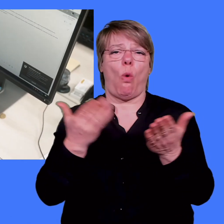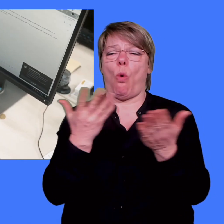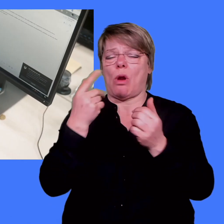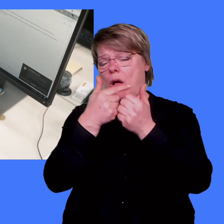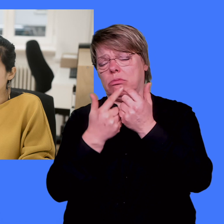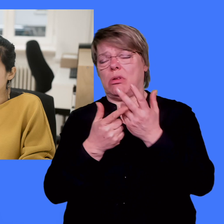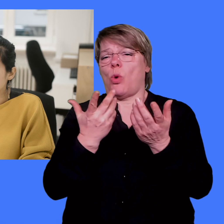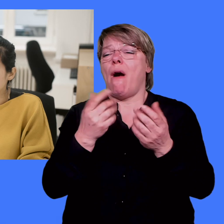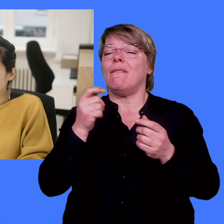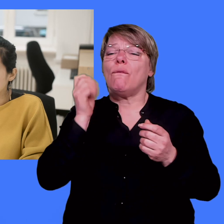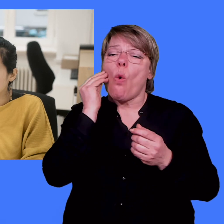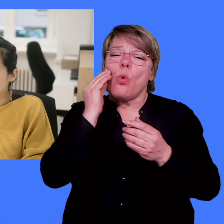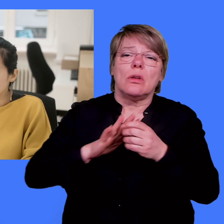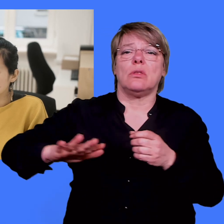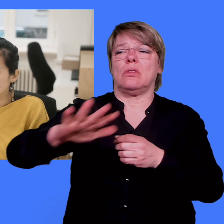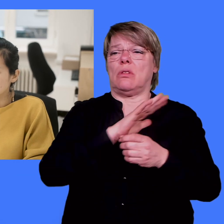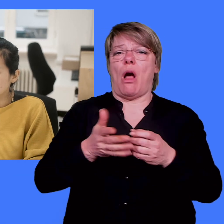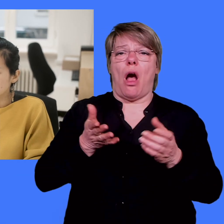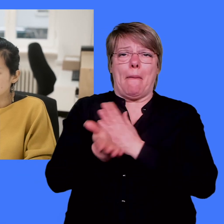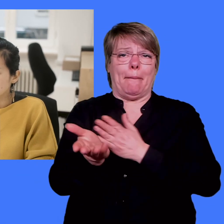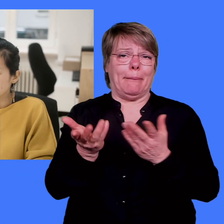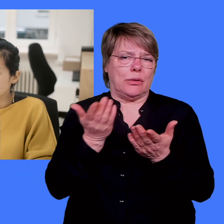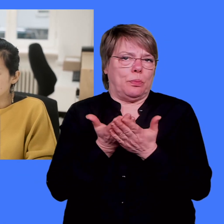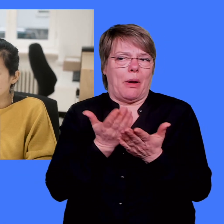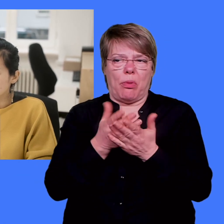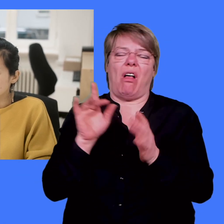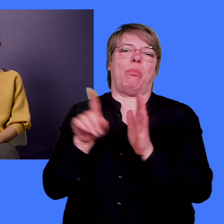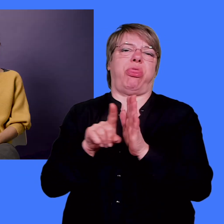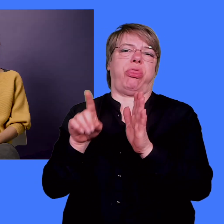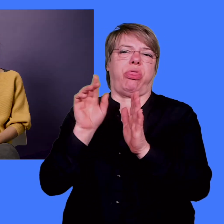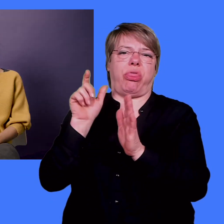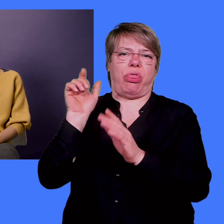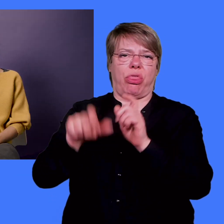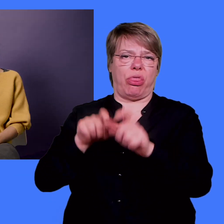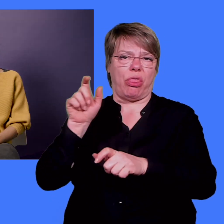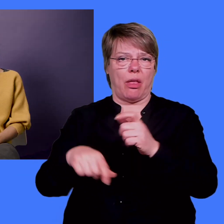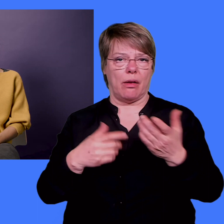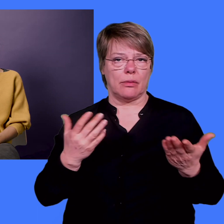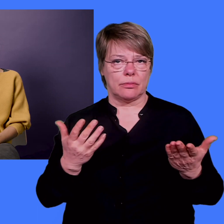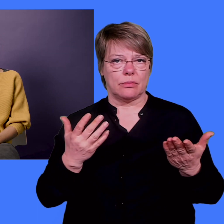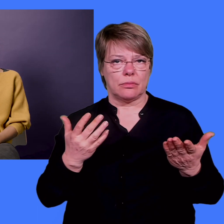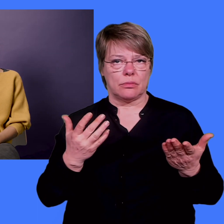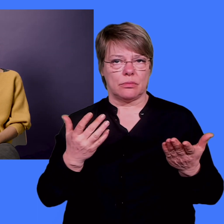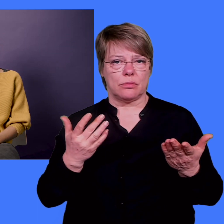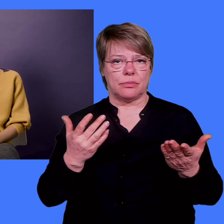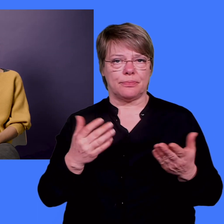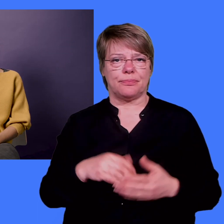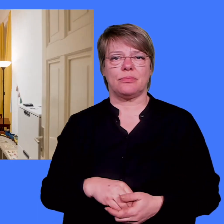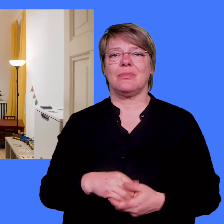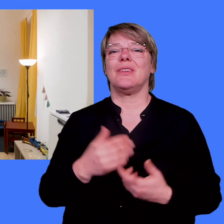and because of another feature too like special needs for example that are given by a support diagnosis